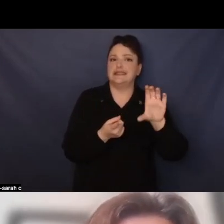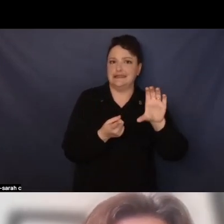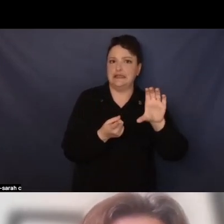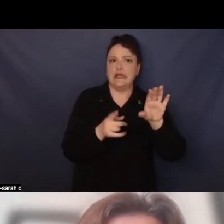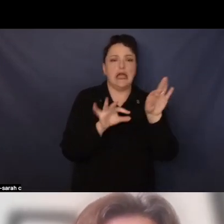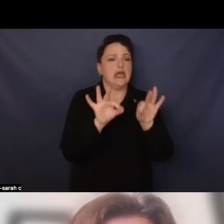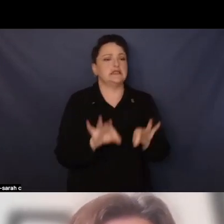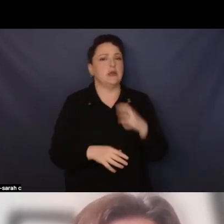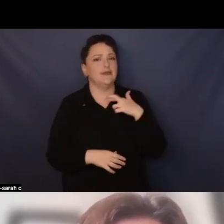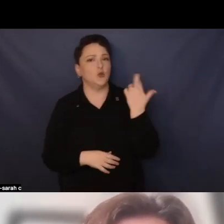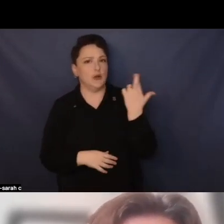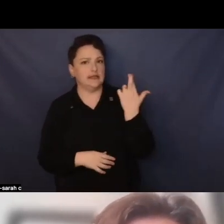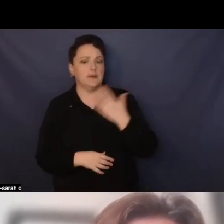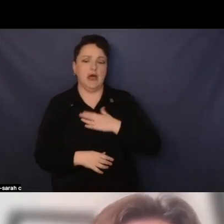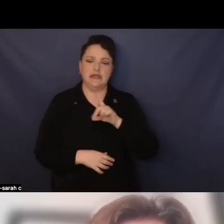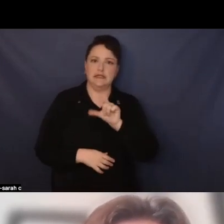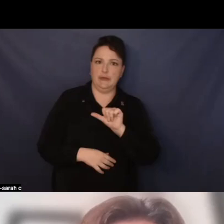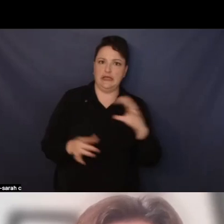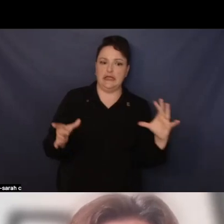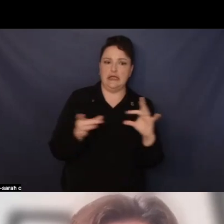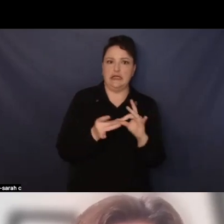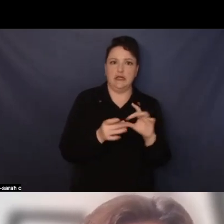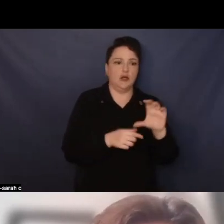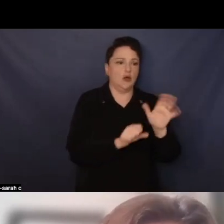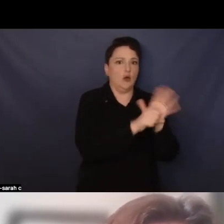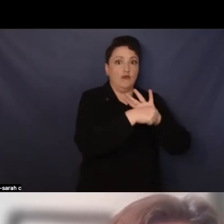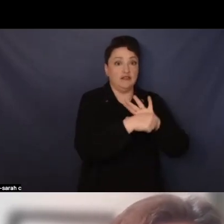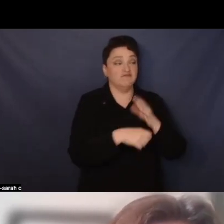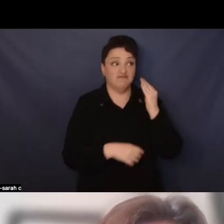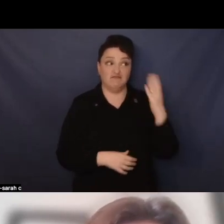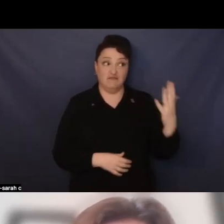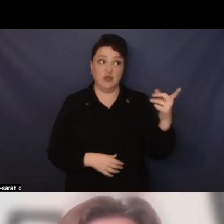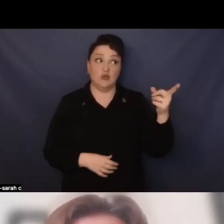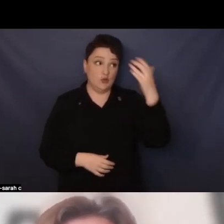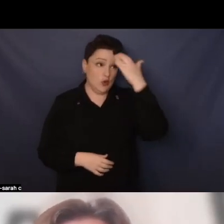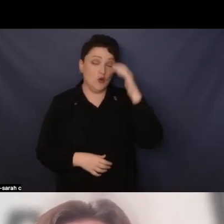As you might know, diabetes is a disability under the Americans with Disabilities Act.